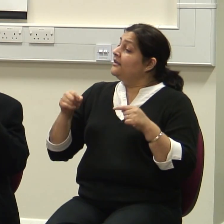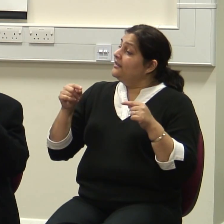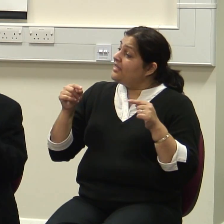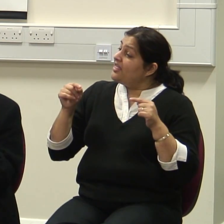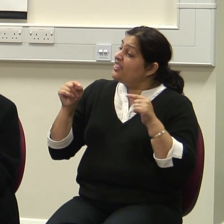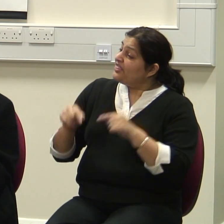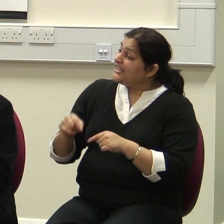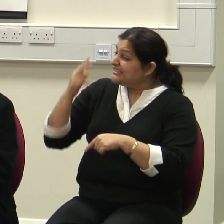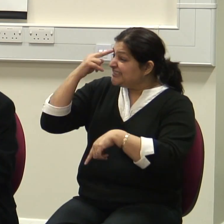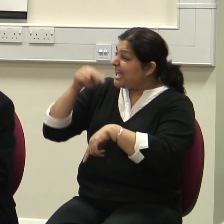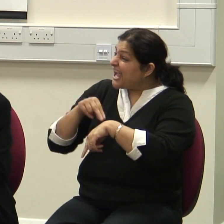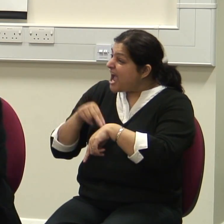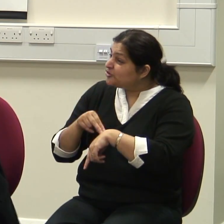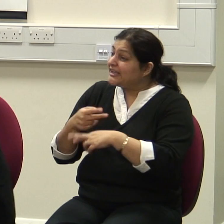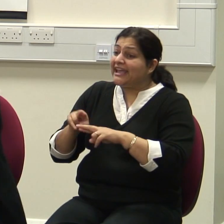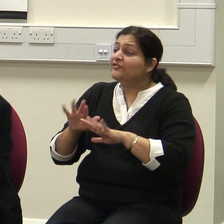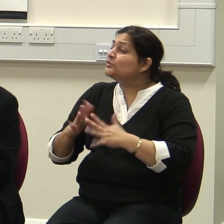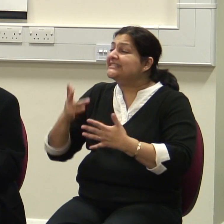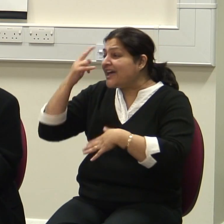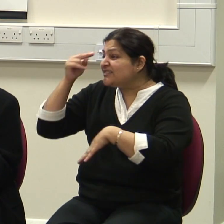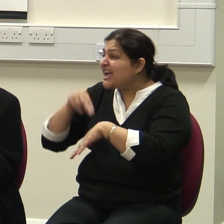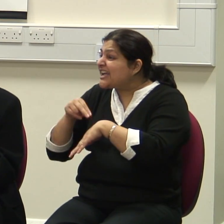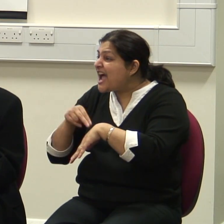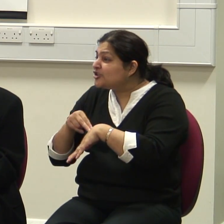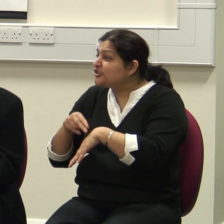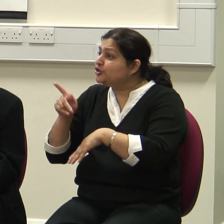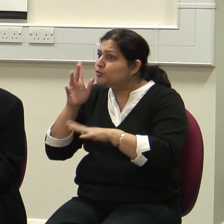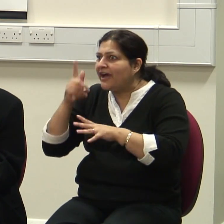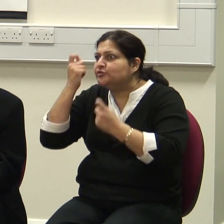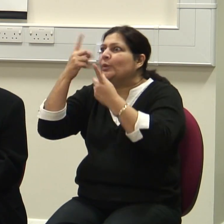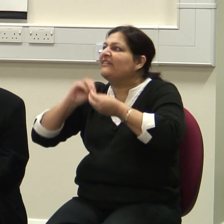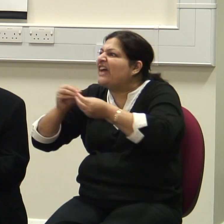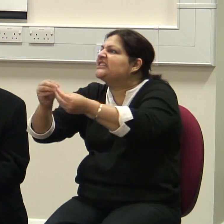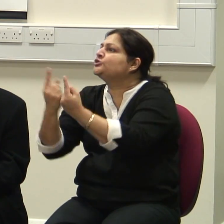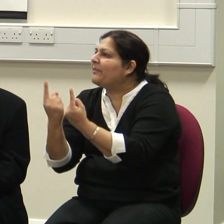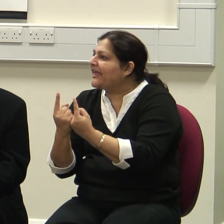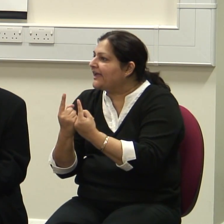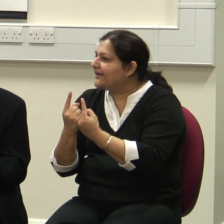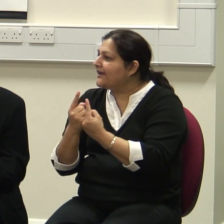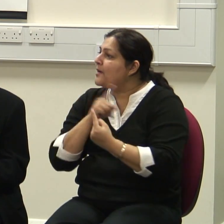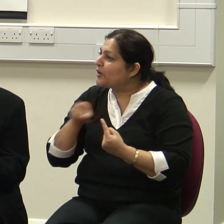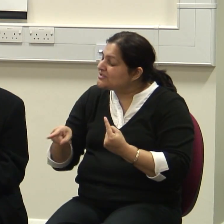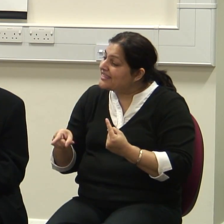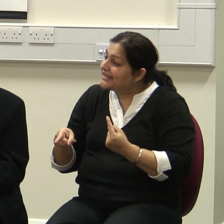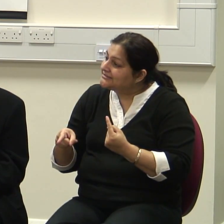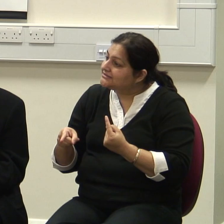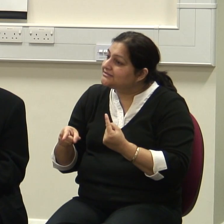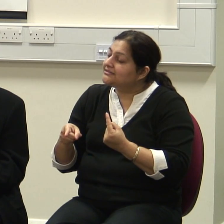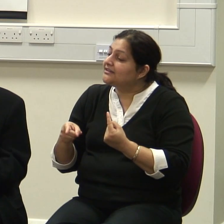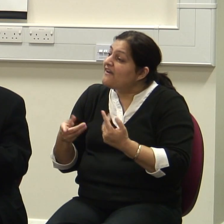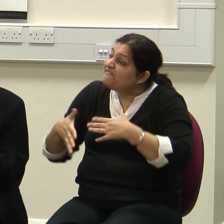have to invent it. It fills a huge gap, because most people who annoy people are not criminals.